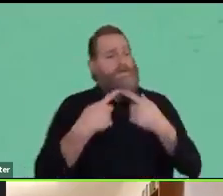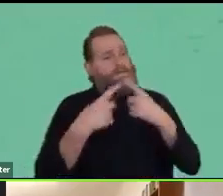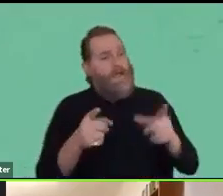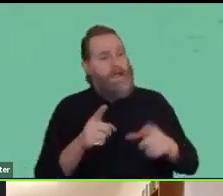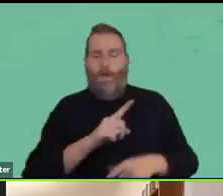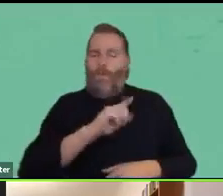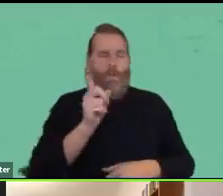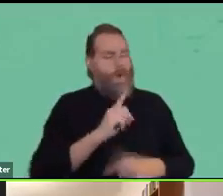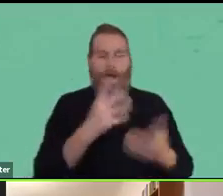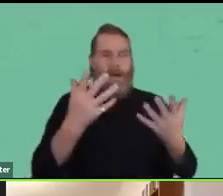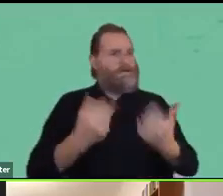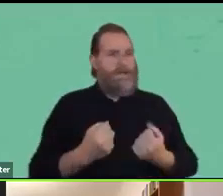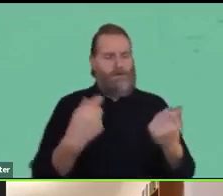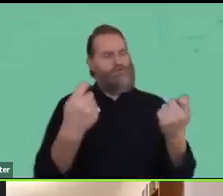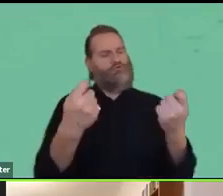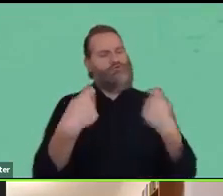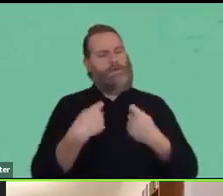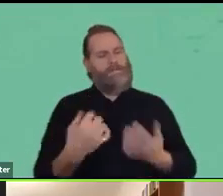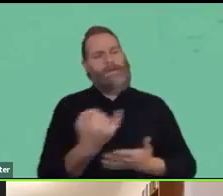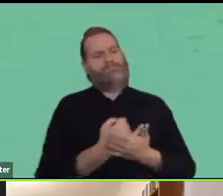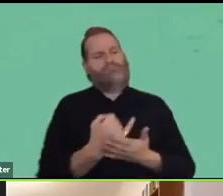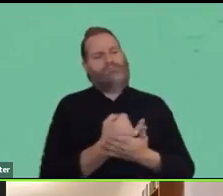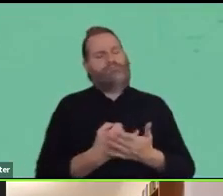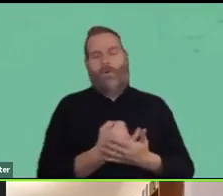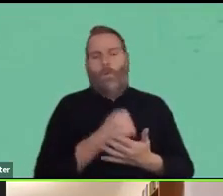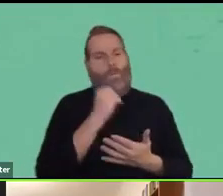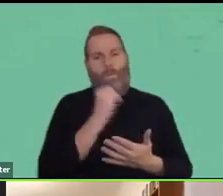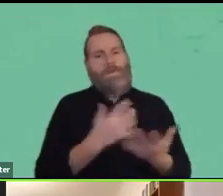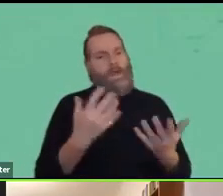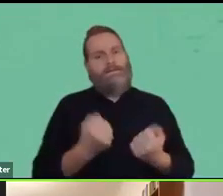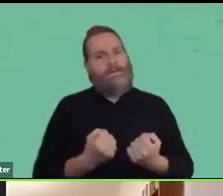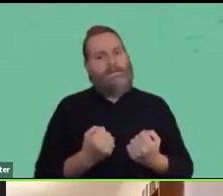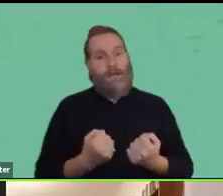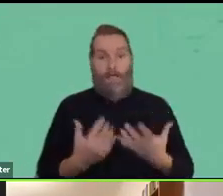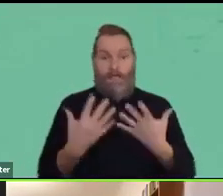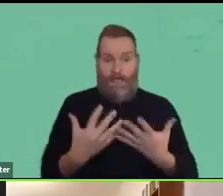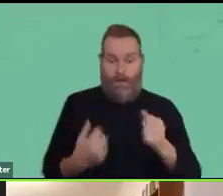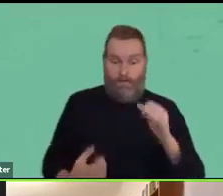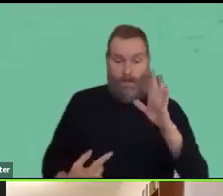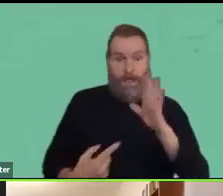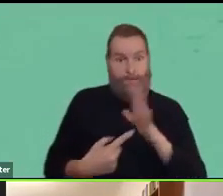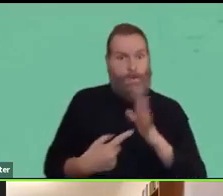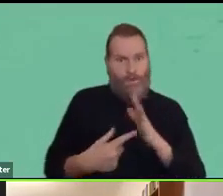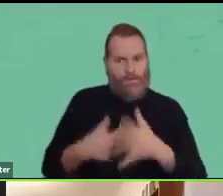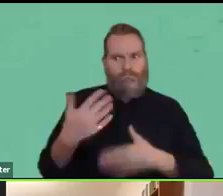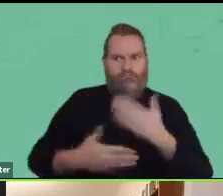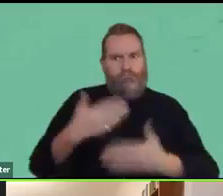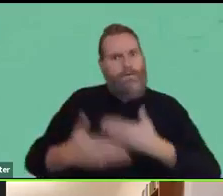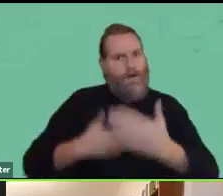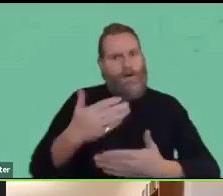way I think that's the important thing that we we now move on now the thing that's worth stressing